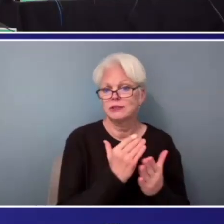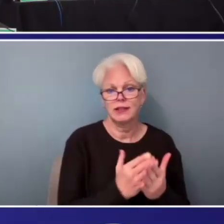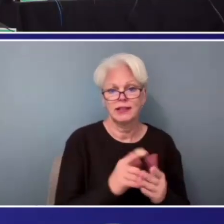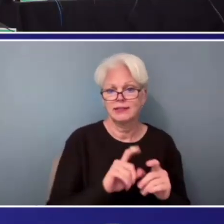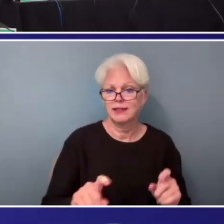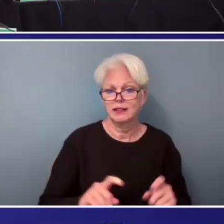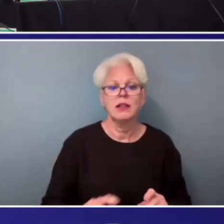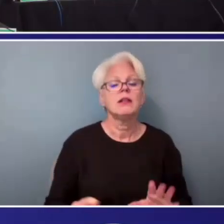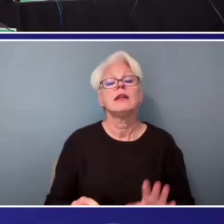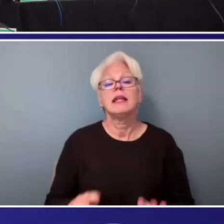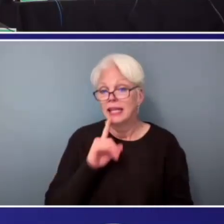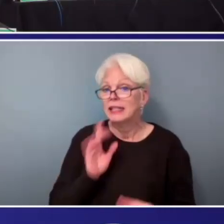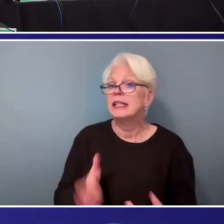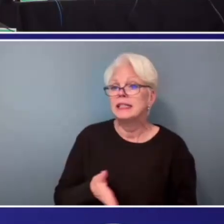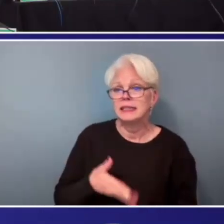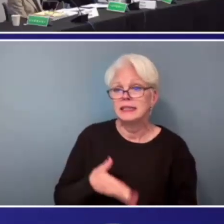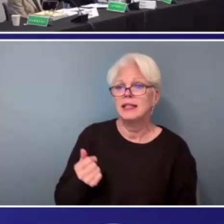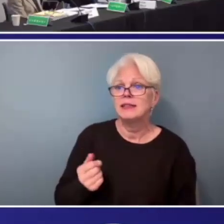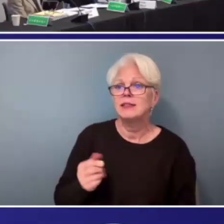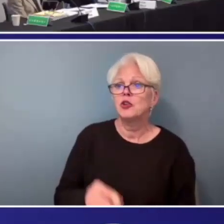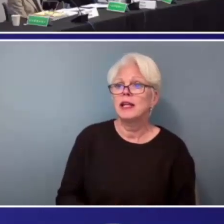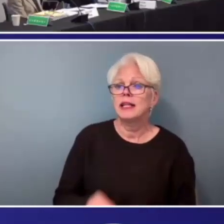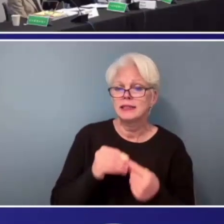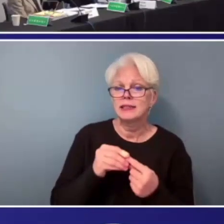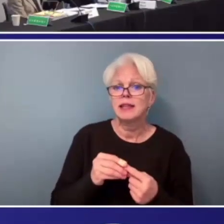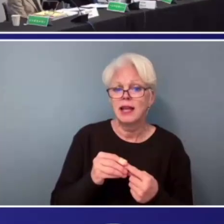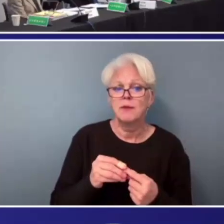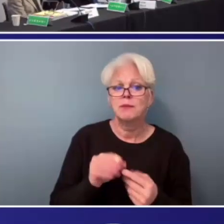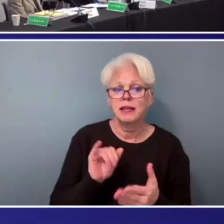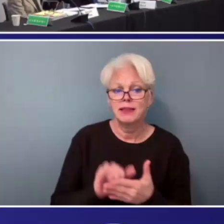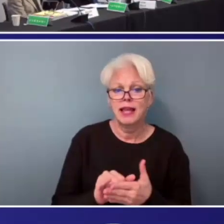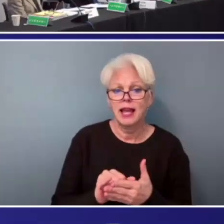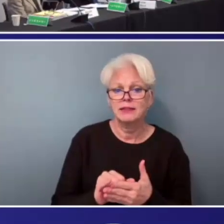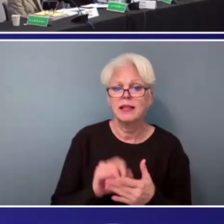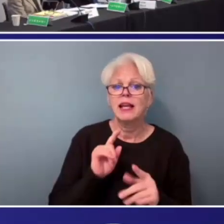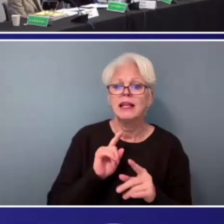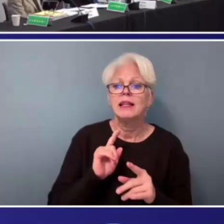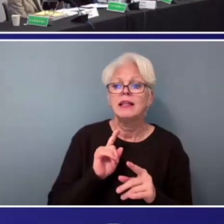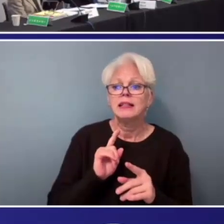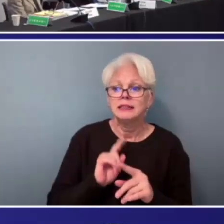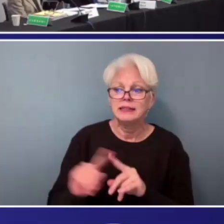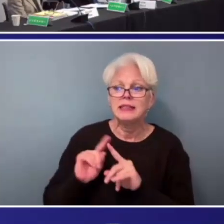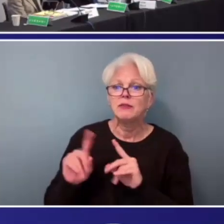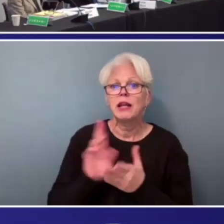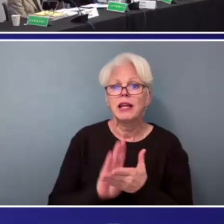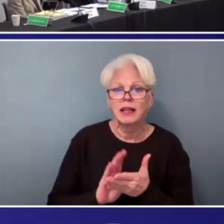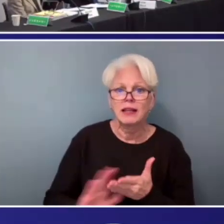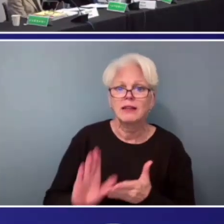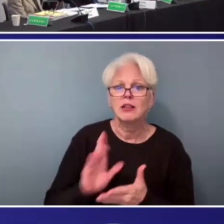So, it is easier, except for the fact that institutions of higher education are going to have to resolve the difference between